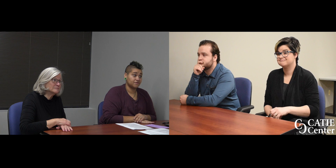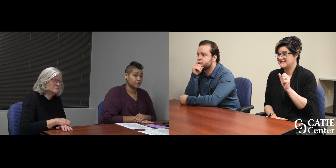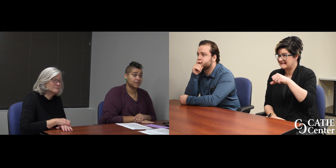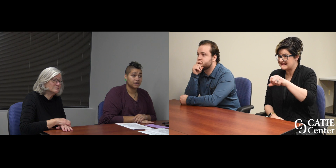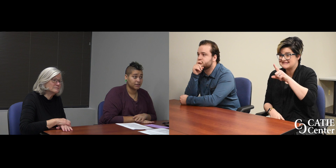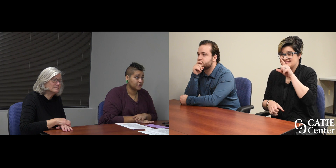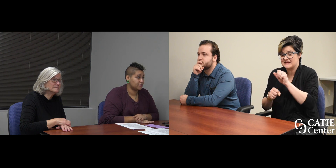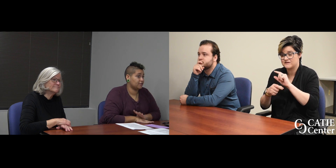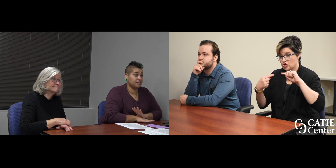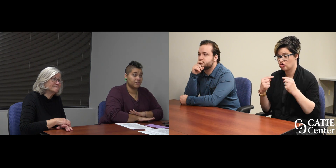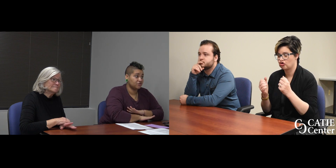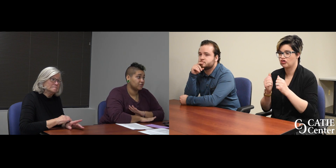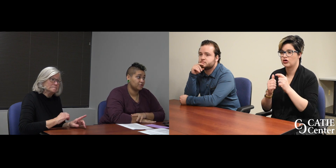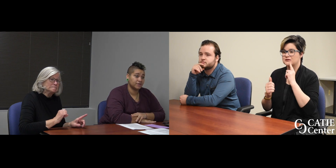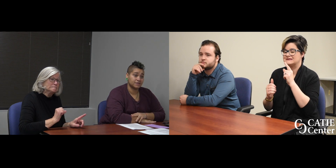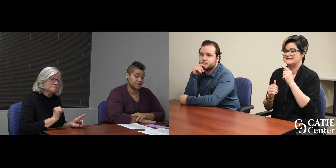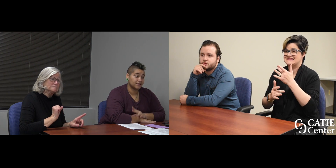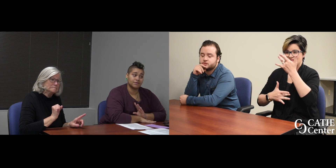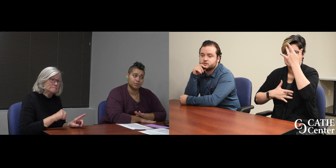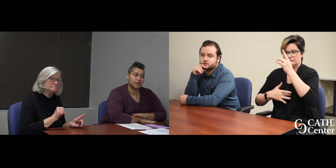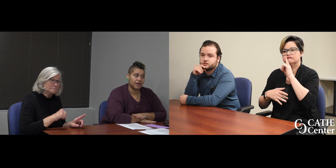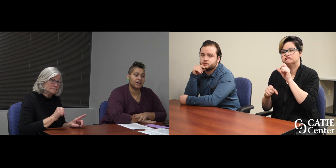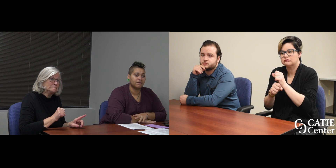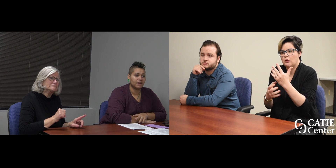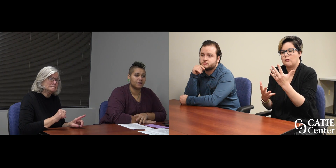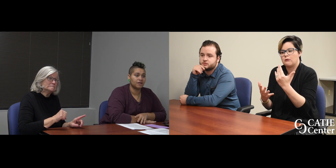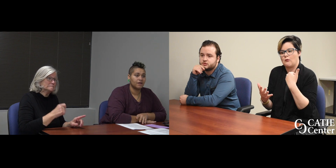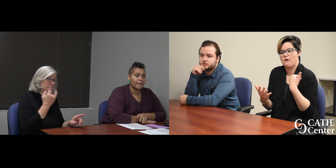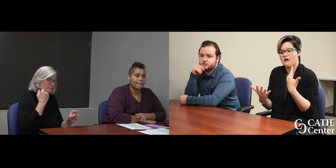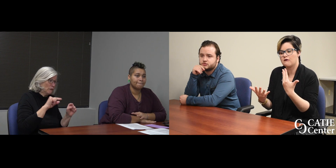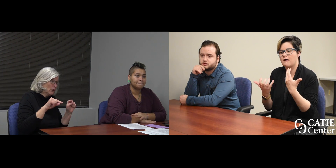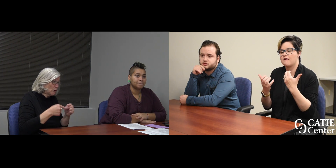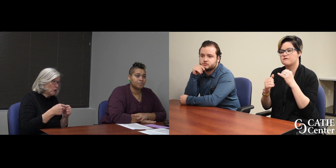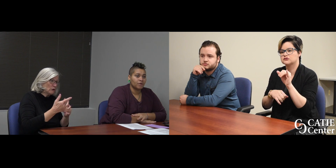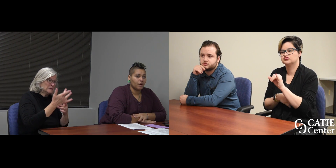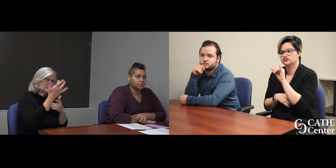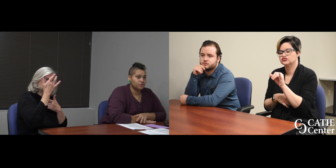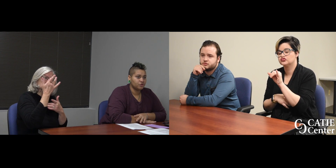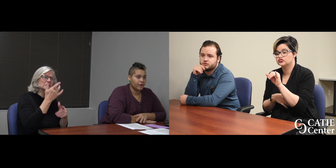If you get hurt or if injured or you get sick, you want to have that.